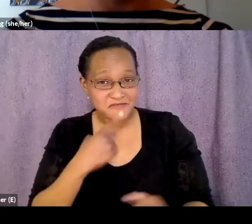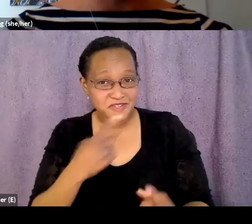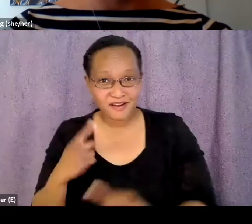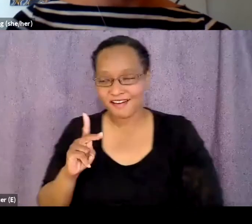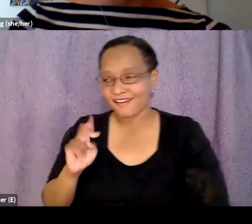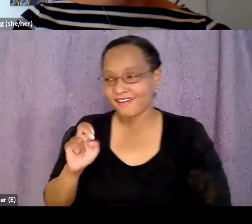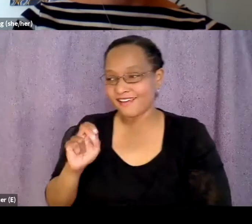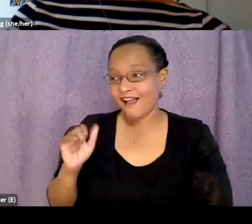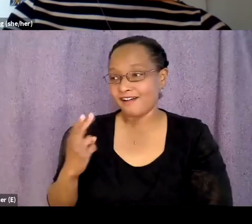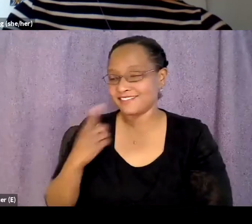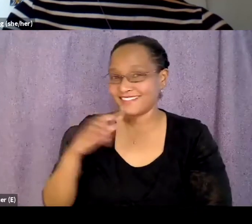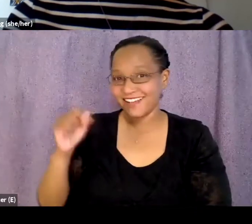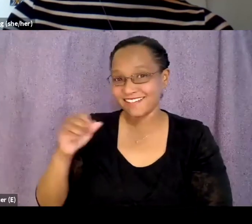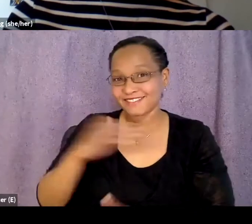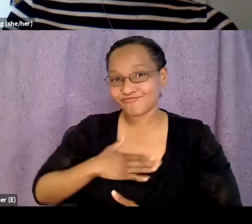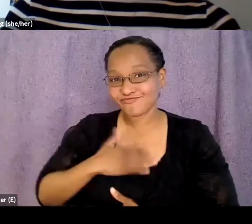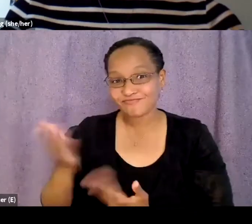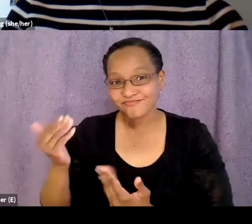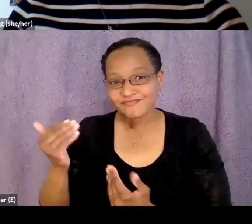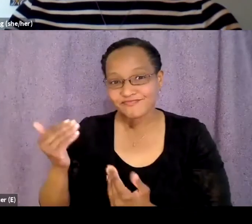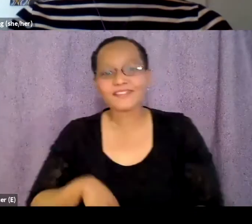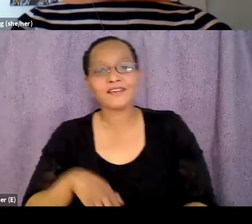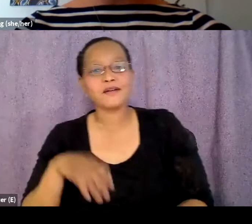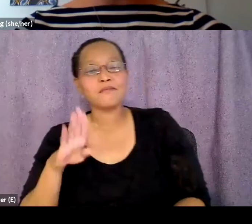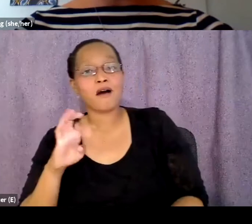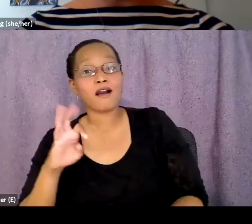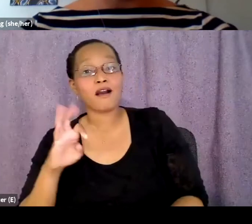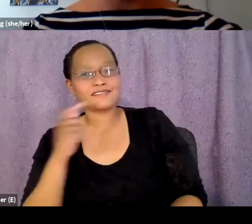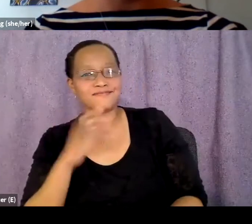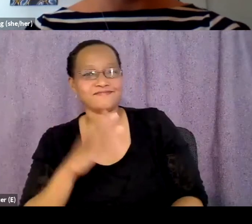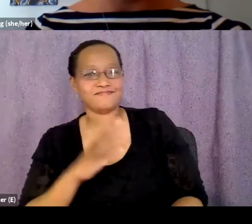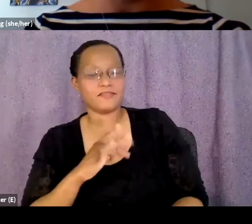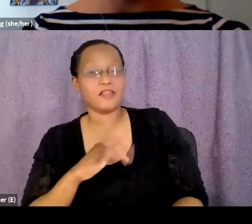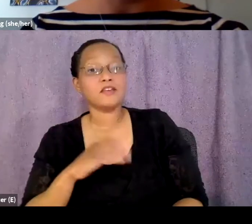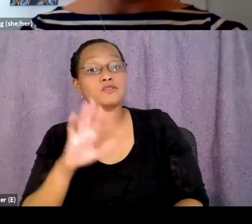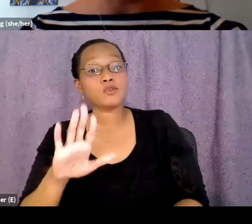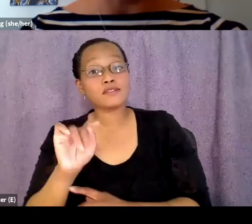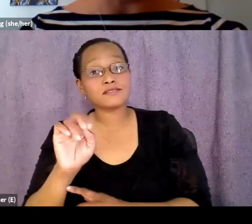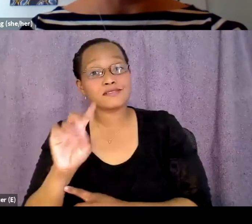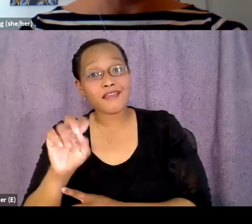Bucket Manyweather: awesome So the first one is in your Tedx talk you talk about pop culture